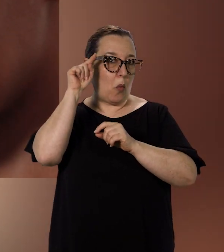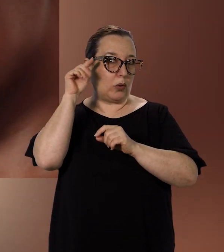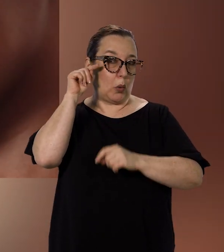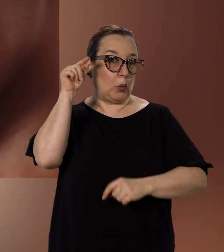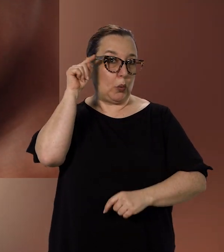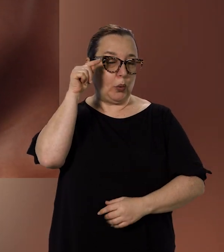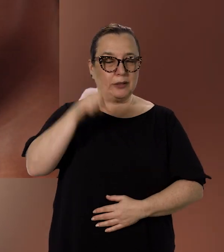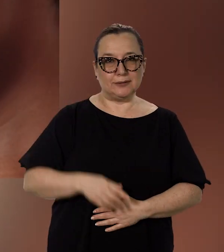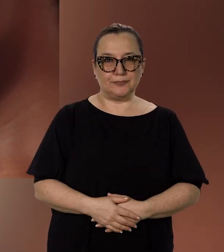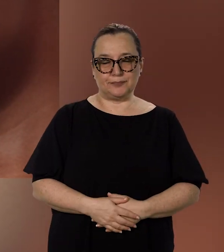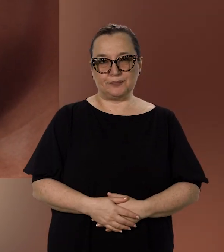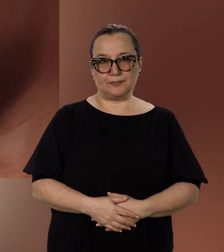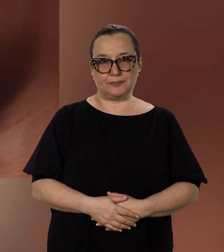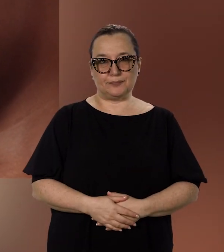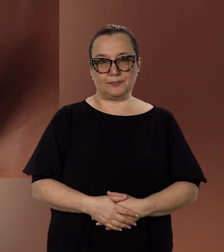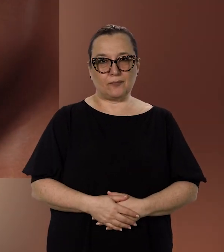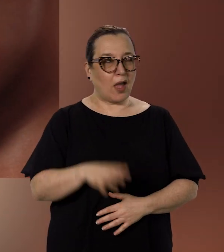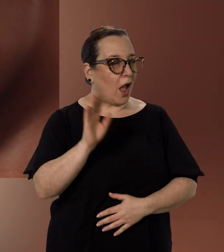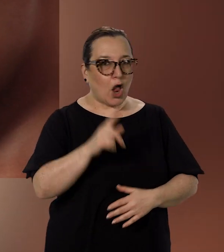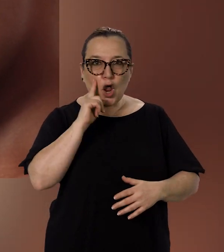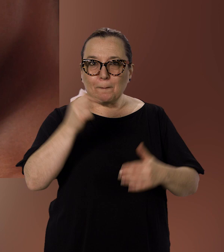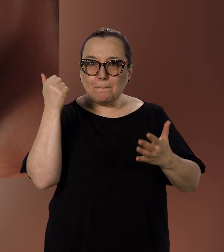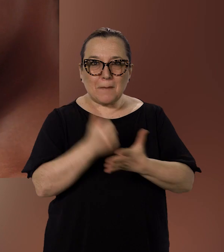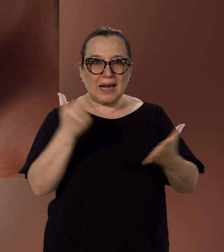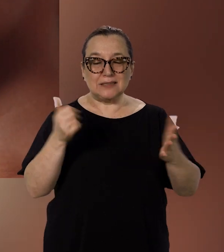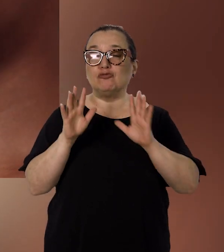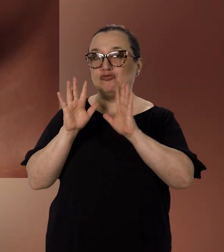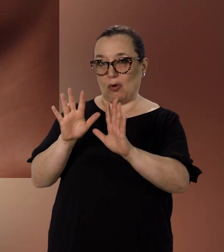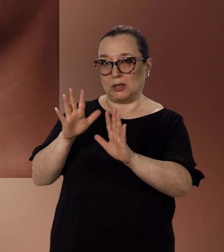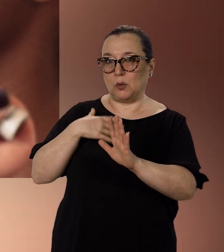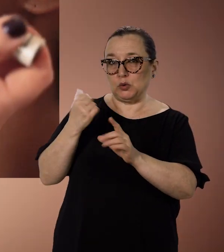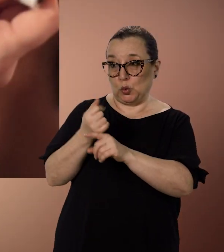Then what I'm going to get you to do, if you just look to my shoulder.